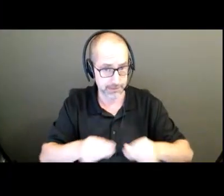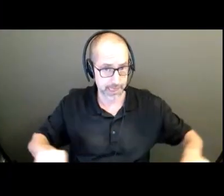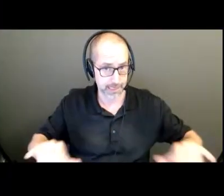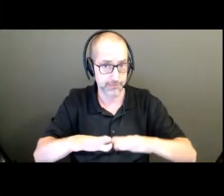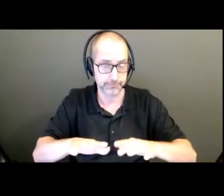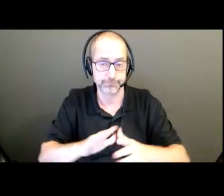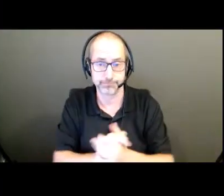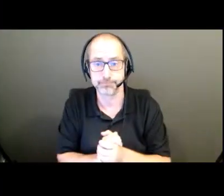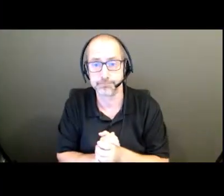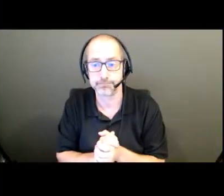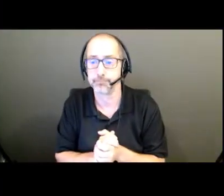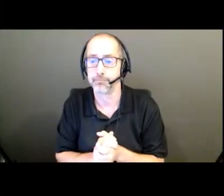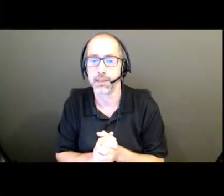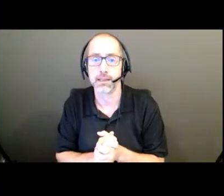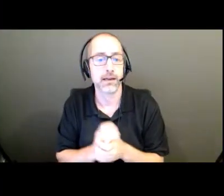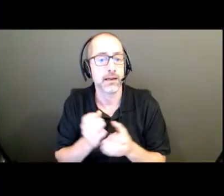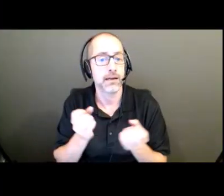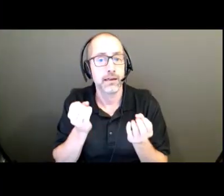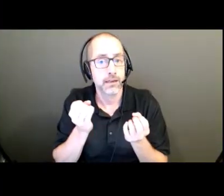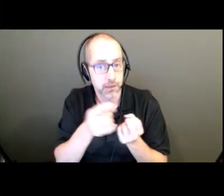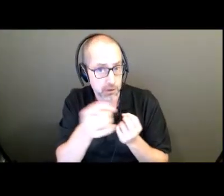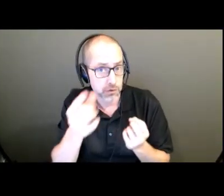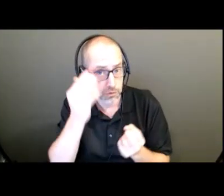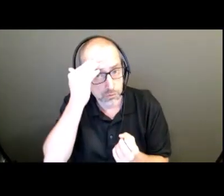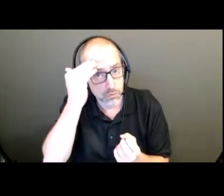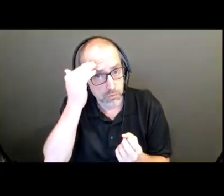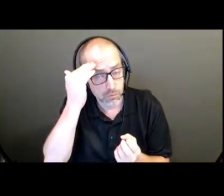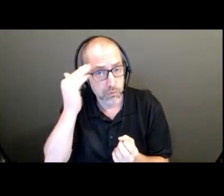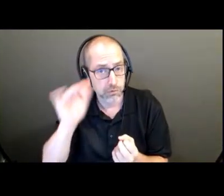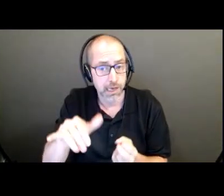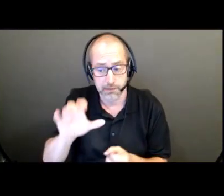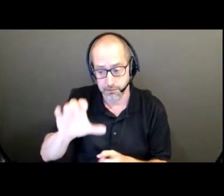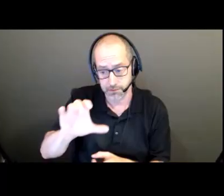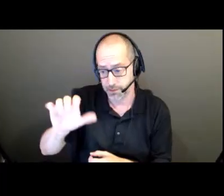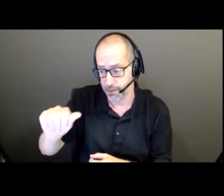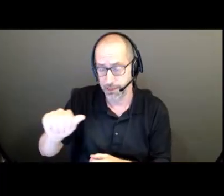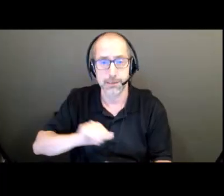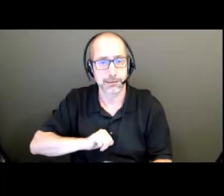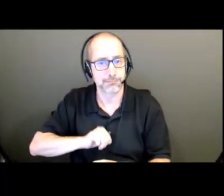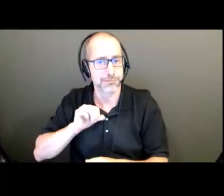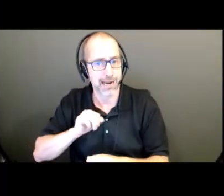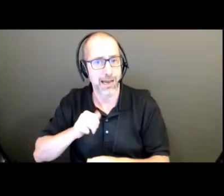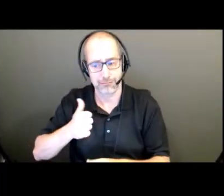As many of you know, the Canada Council for the Arts is proud to be Canada's public arts funder.